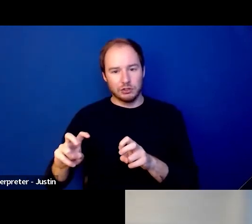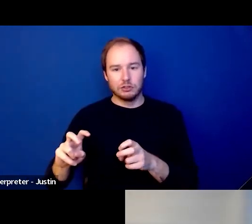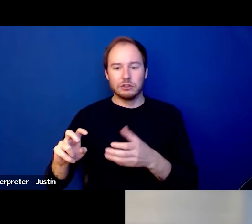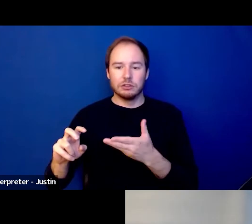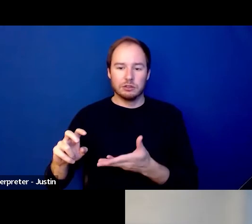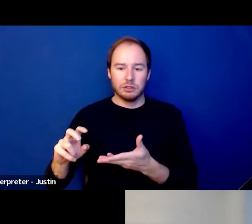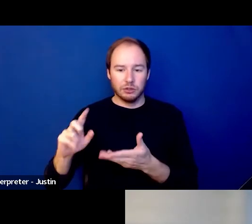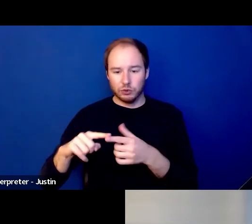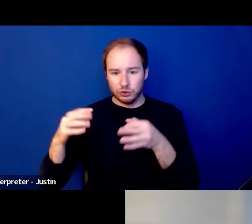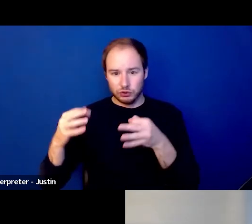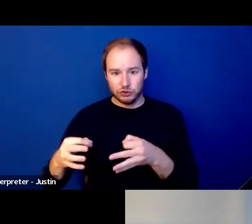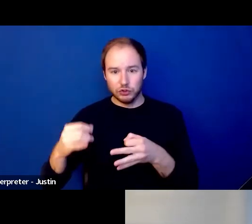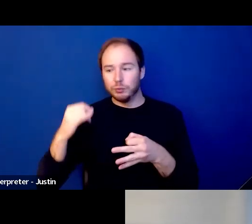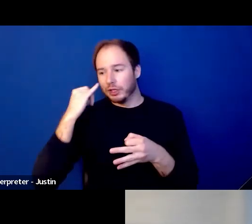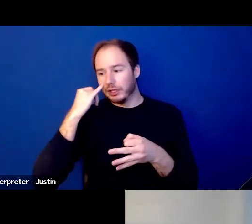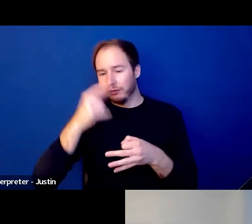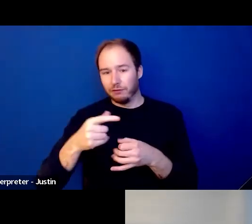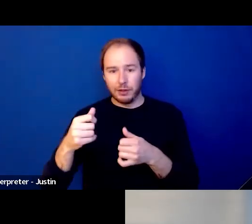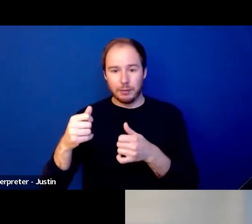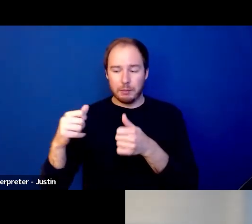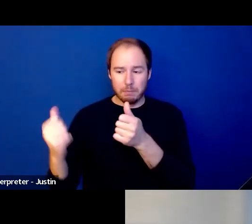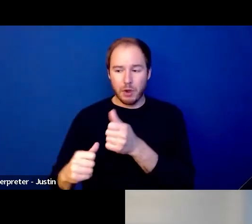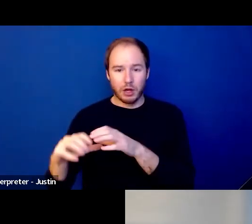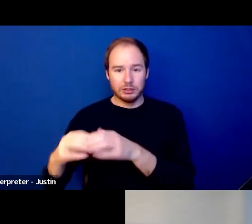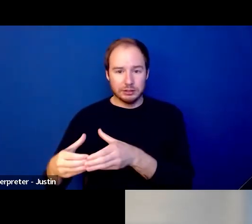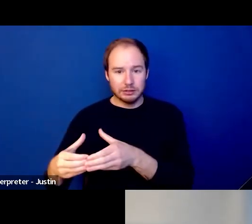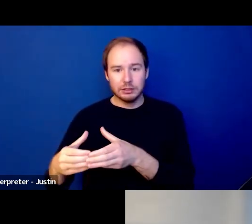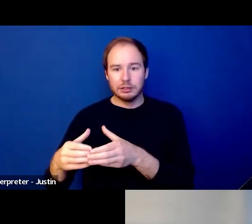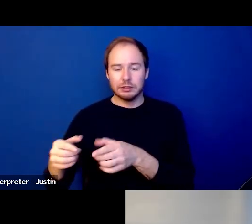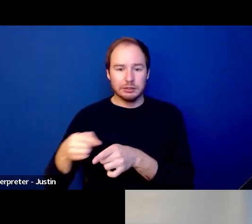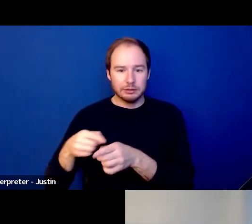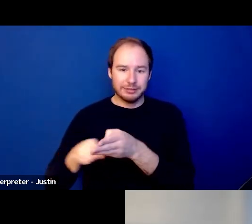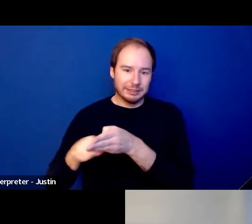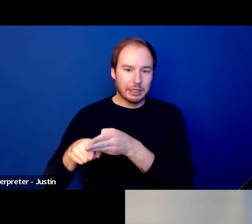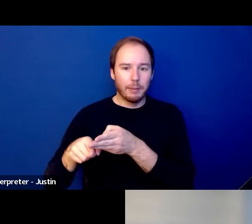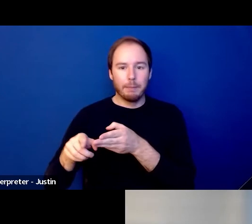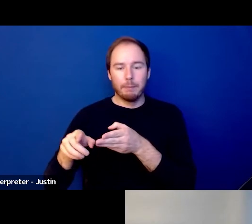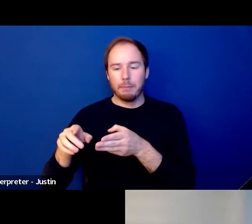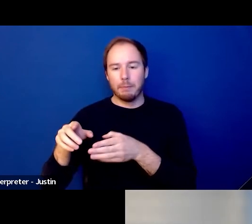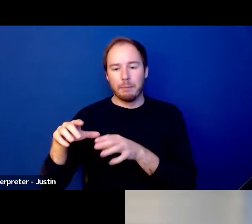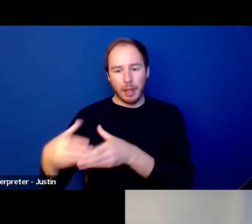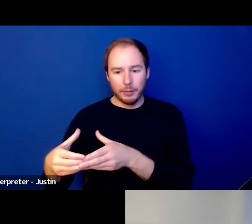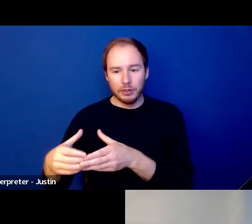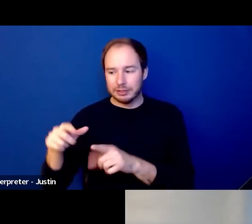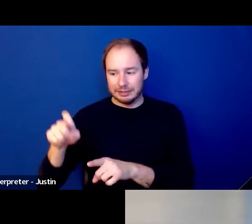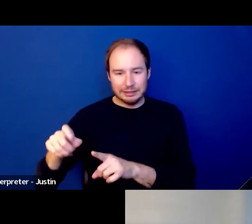if people are parts of subpopulations that might need specialized services, if there's ways that we can divert them from our system,